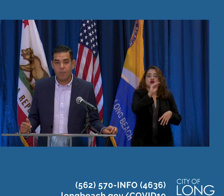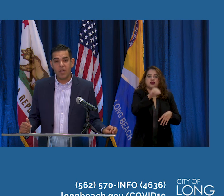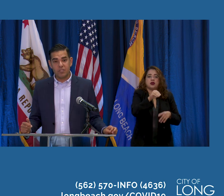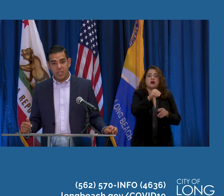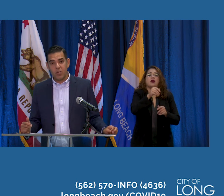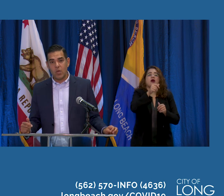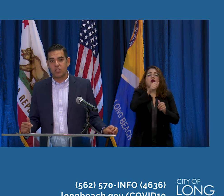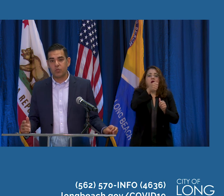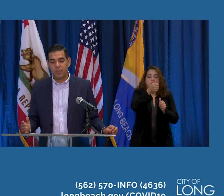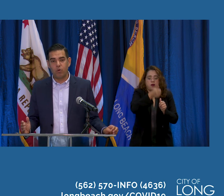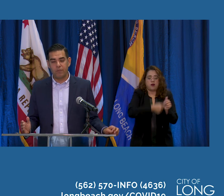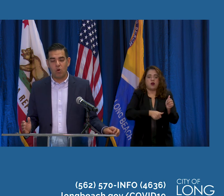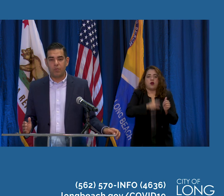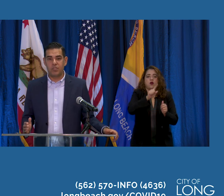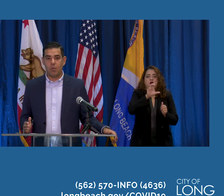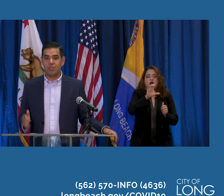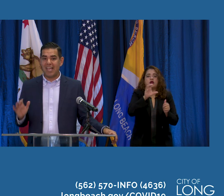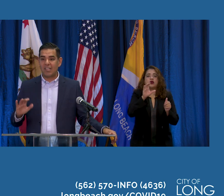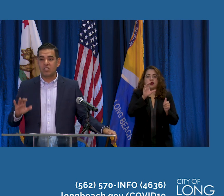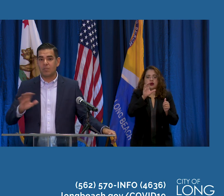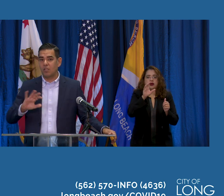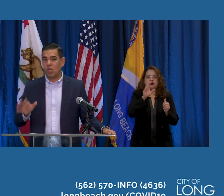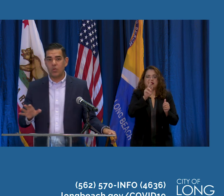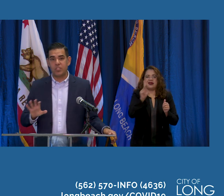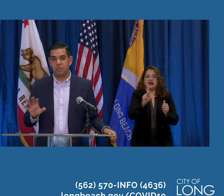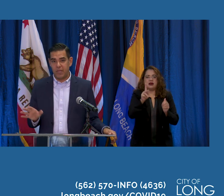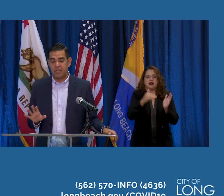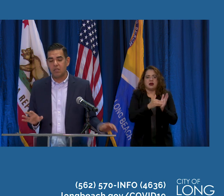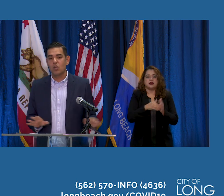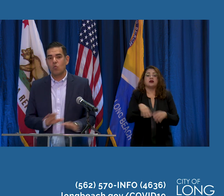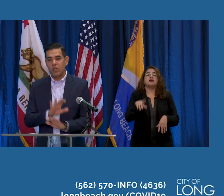Our positivity rate is 3.4 percent which is actually some of the lowest its been.